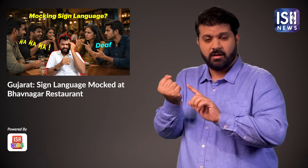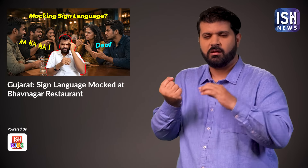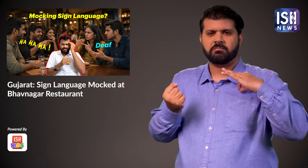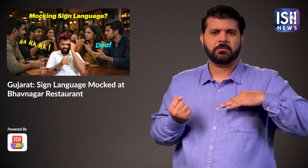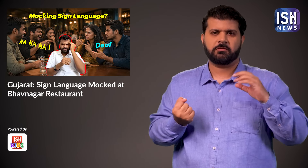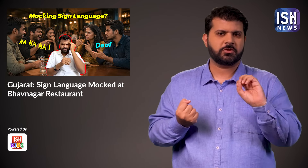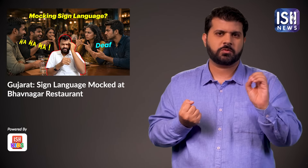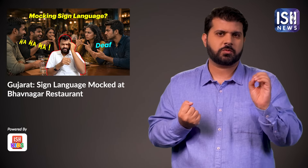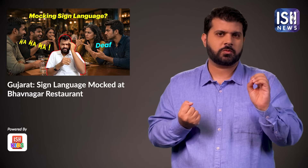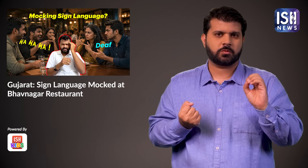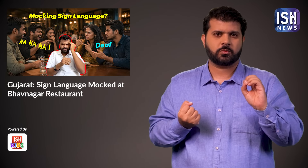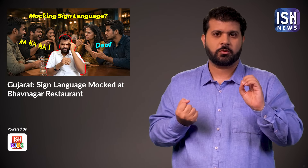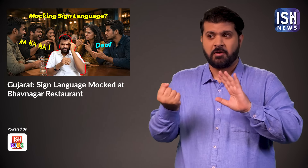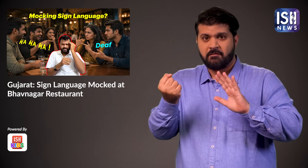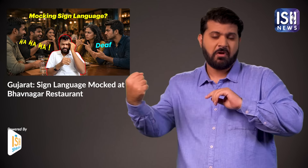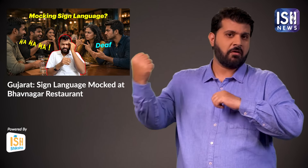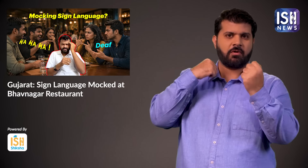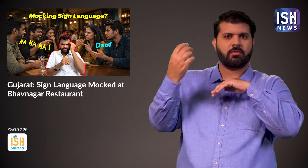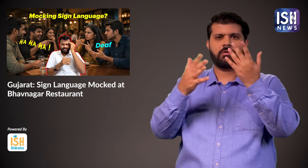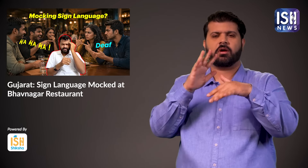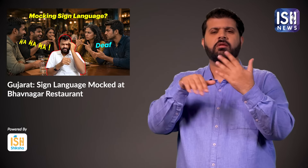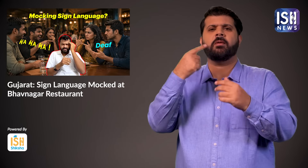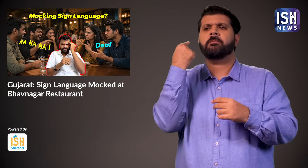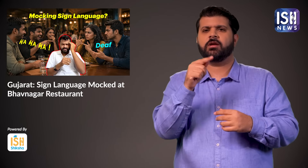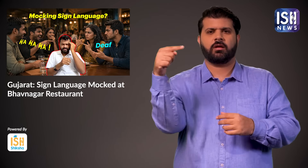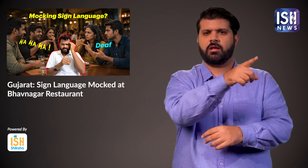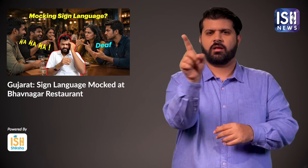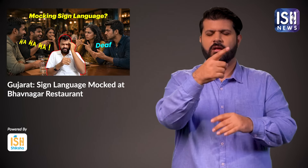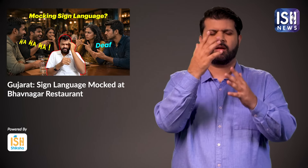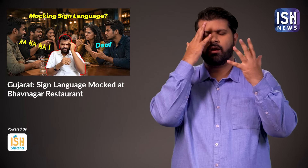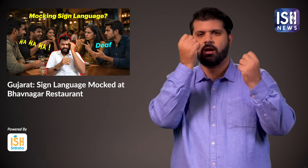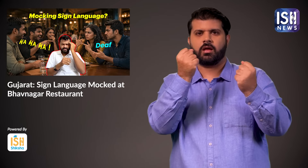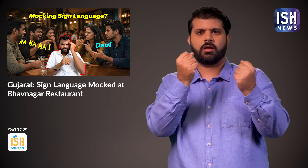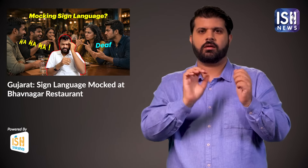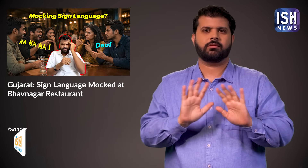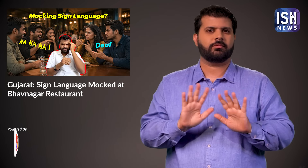which is not helpful. In such cases, both sides may end up at fault, which is not the right approach.